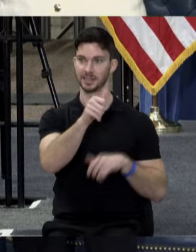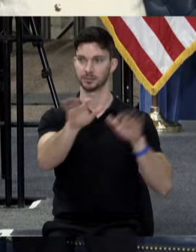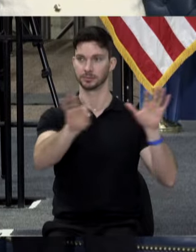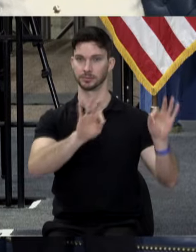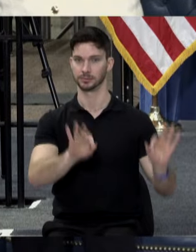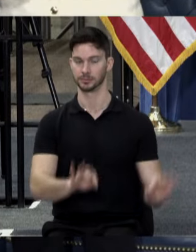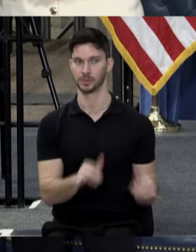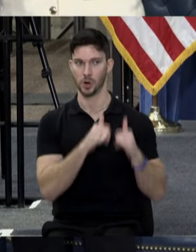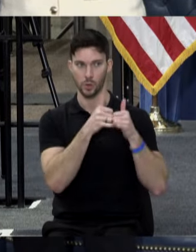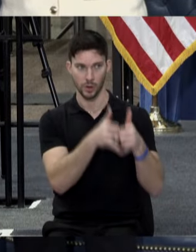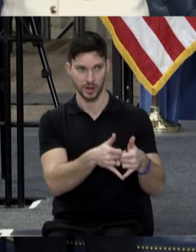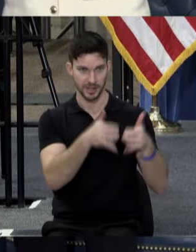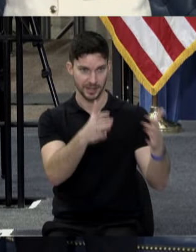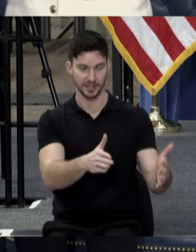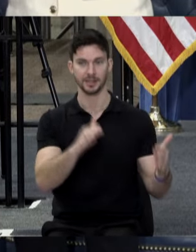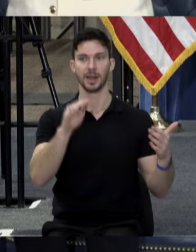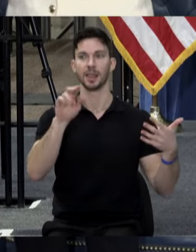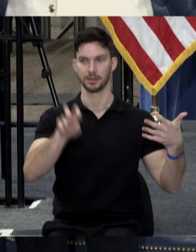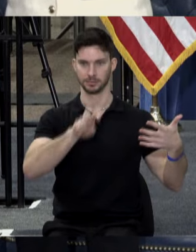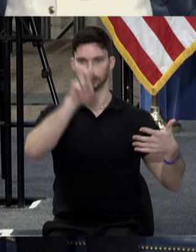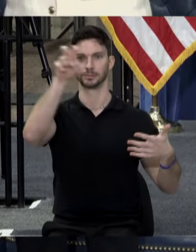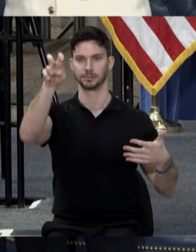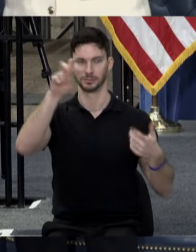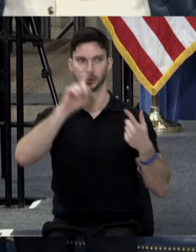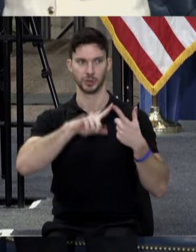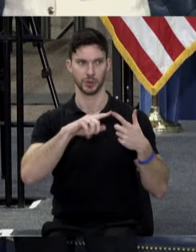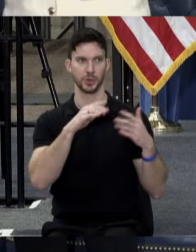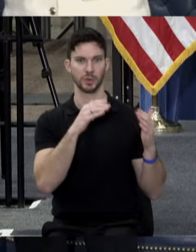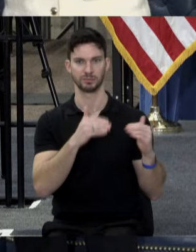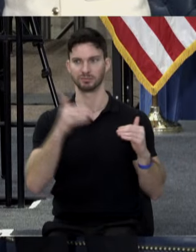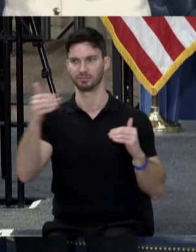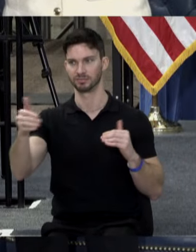and then they will move on to the next phase of scaling and developing their